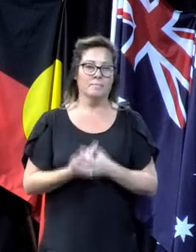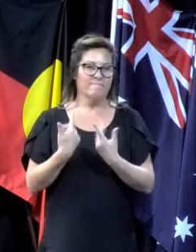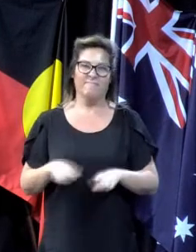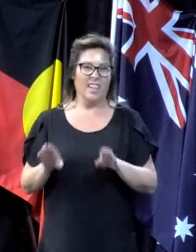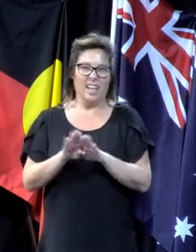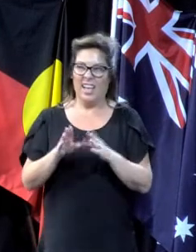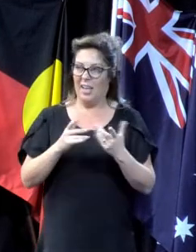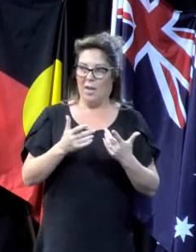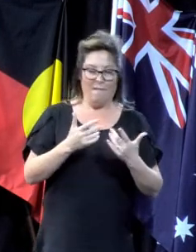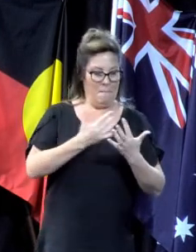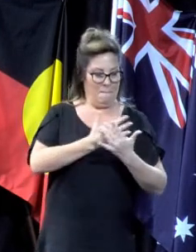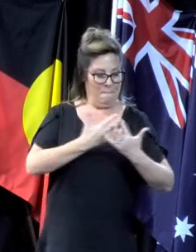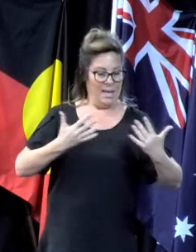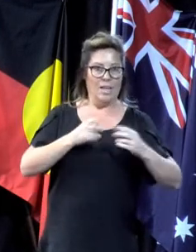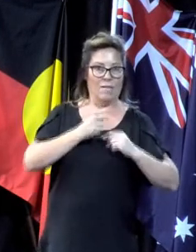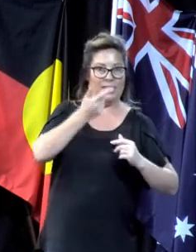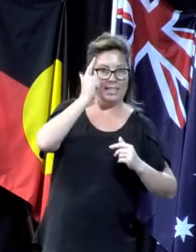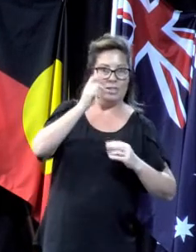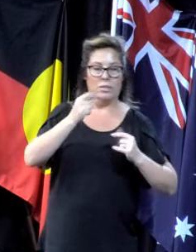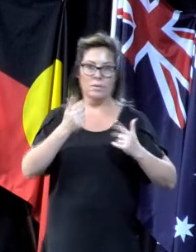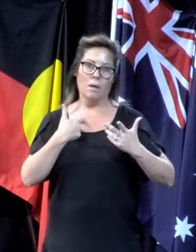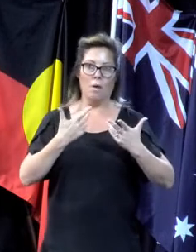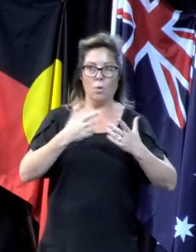want to try new things and perhaps try new co-teaching partnerships.